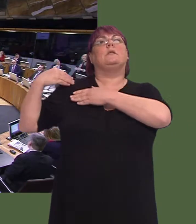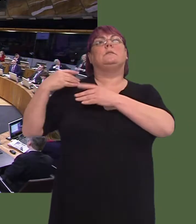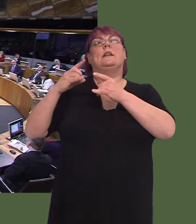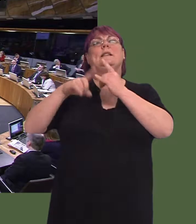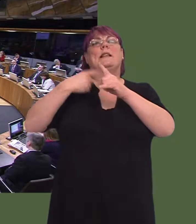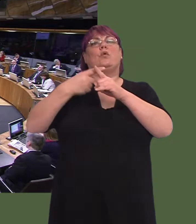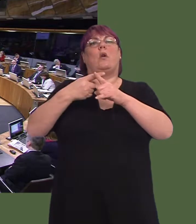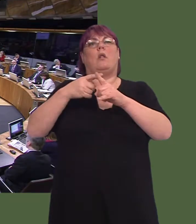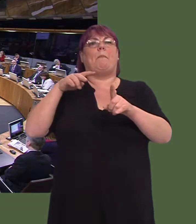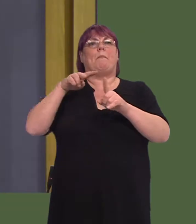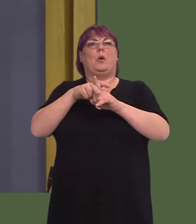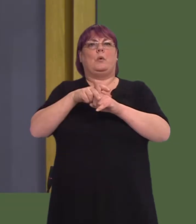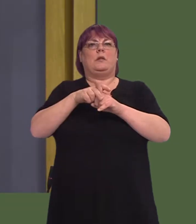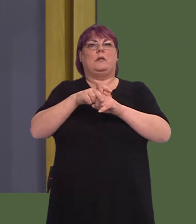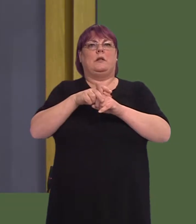with it in the here and now.